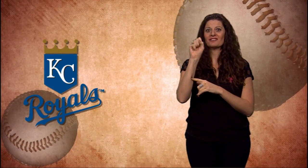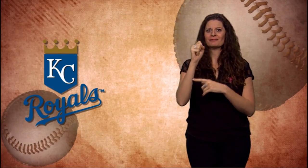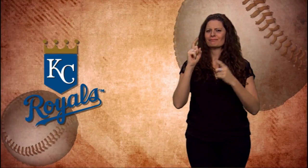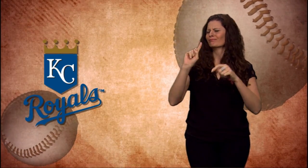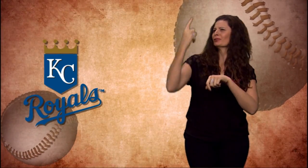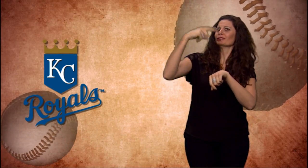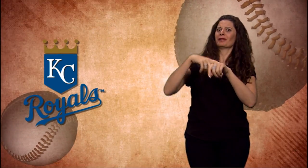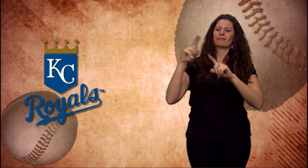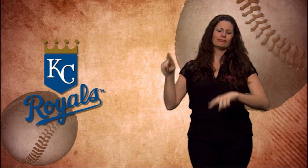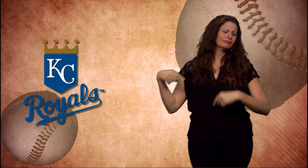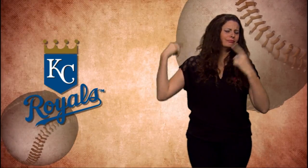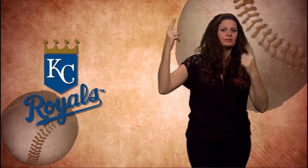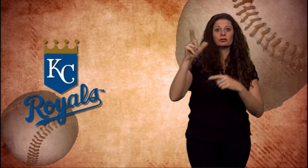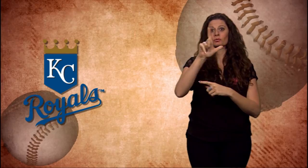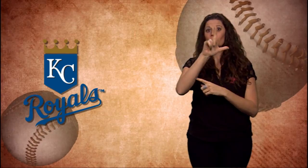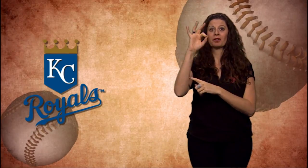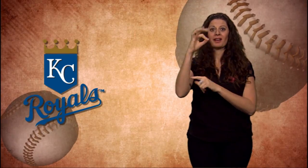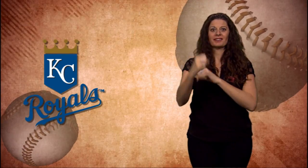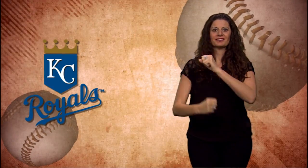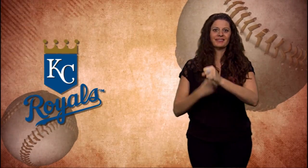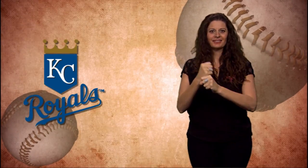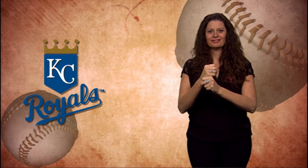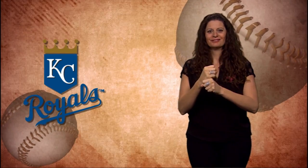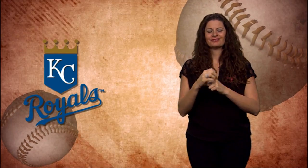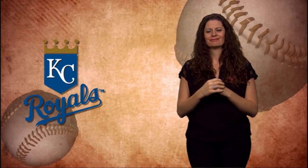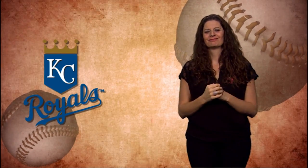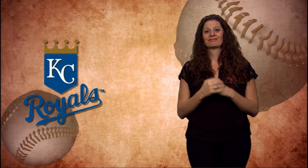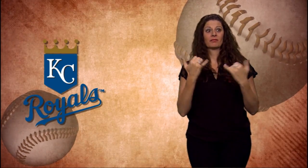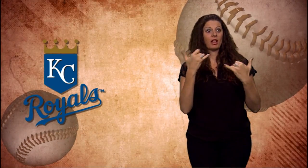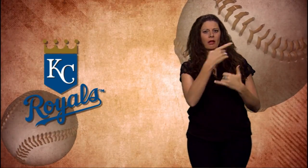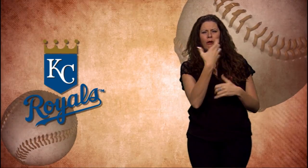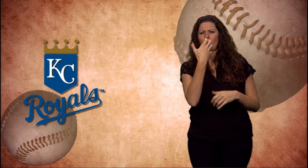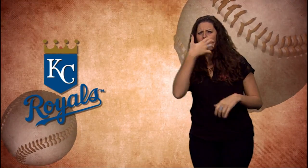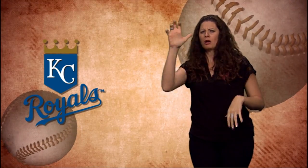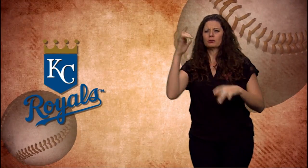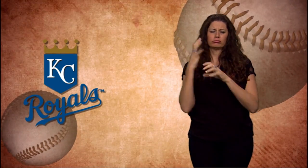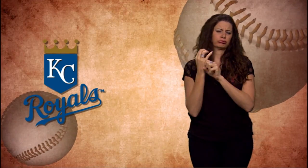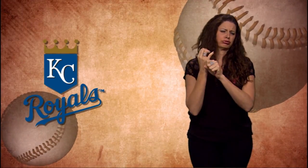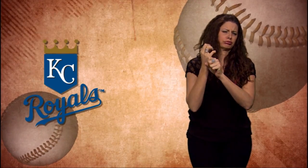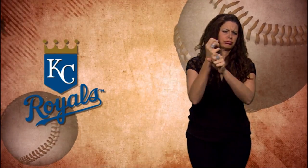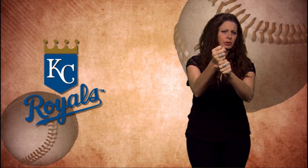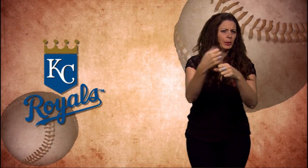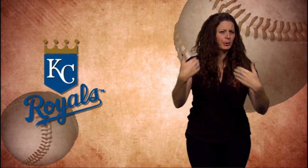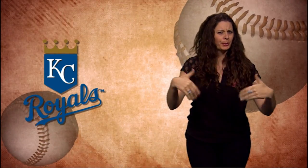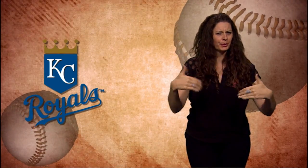a hot streak after entering the playoffs for the first time in 29 years. They have rallied